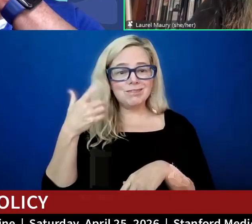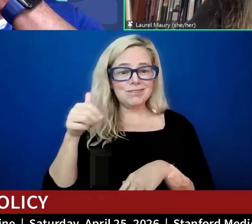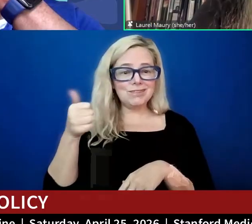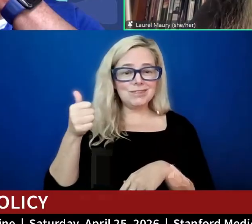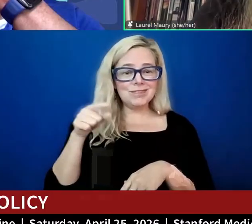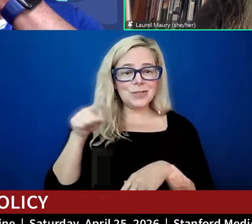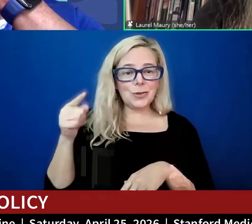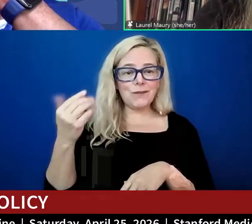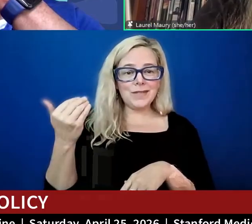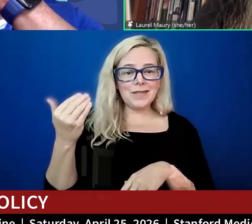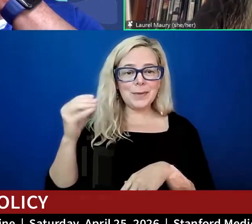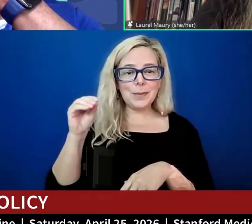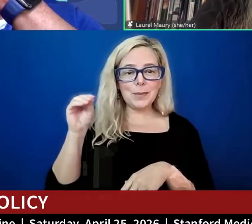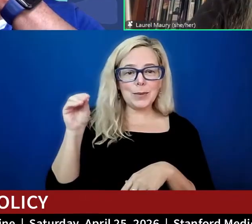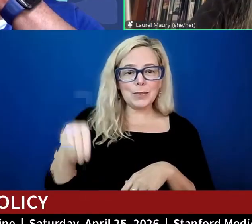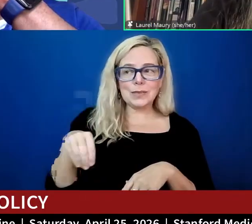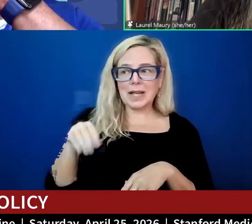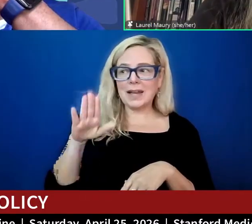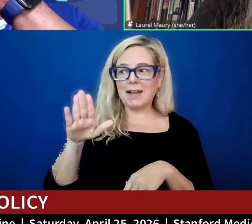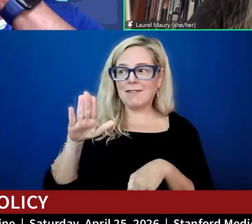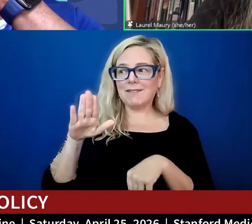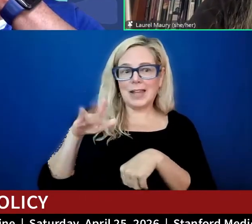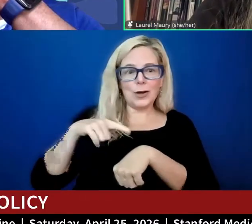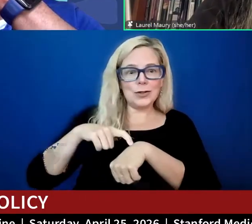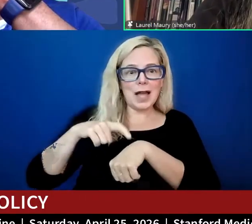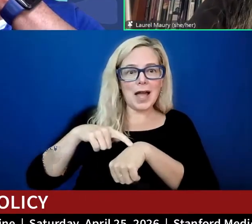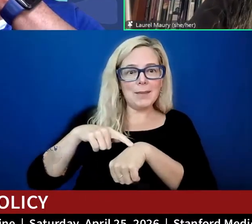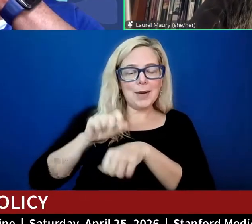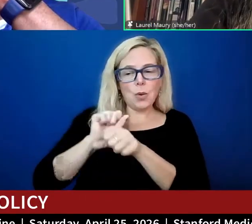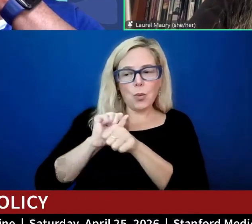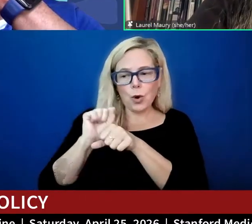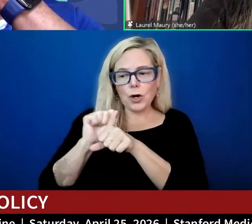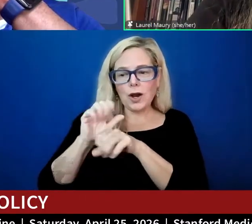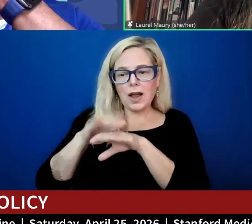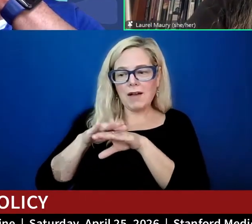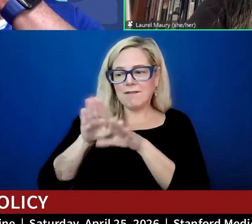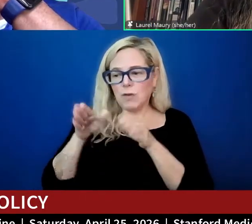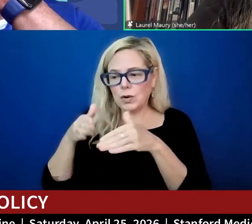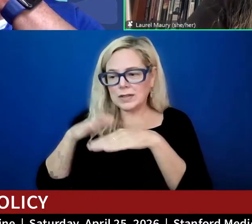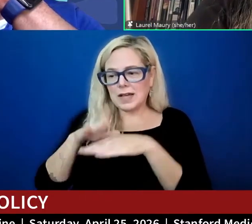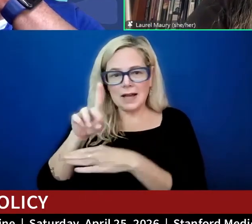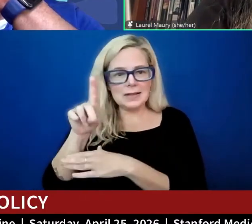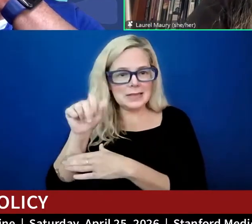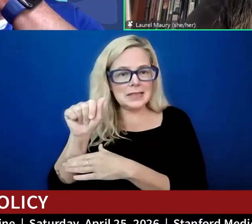about something related to disability based on a law in Florida saying that disability has to